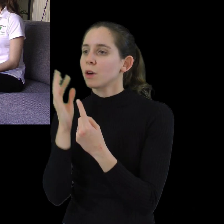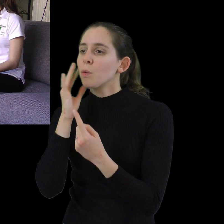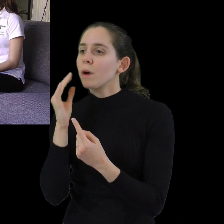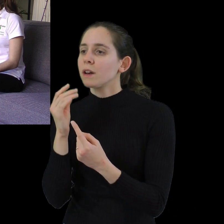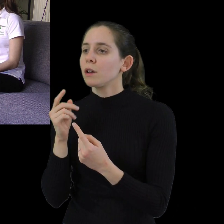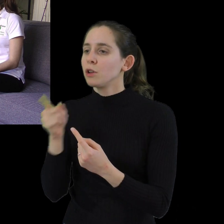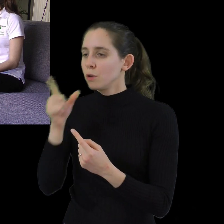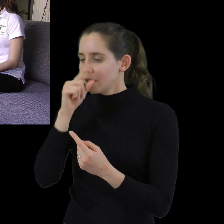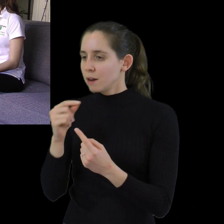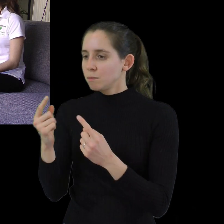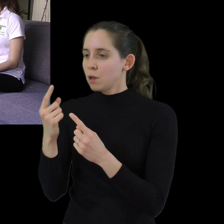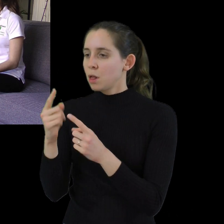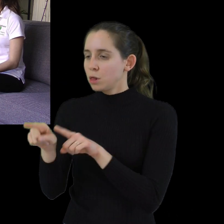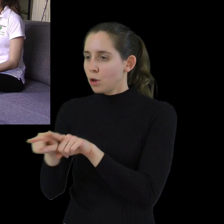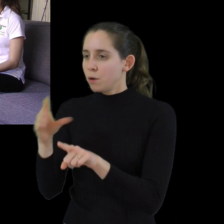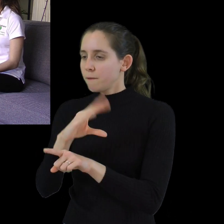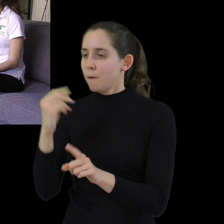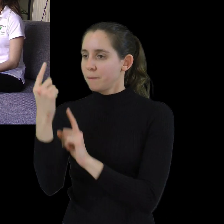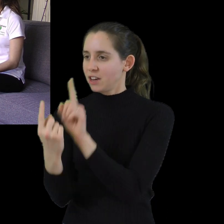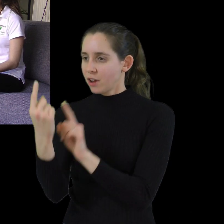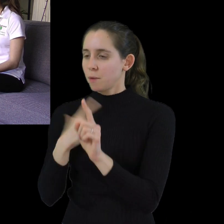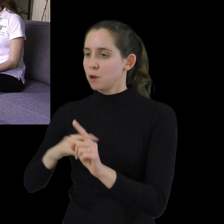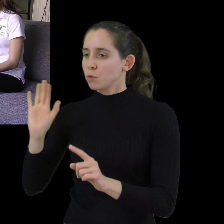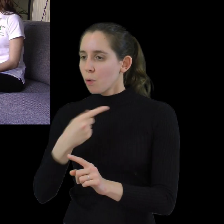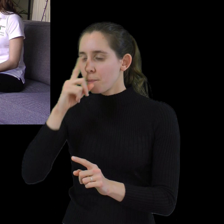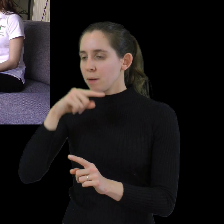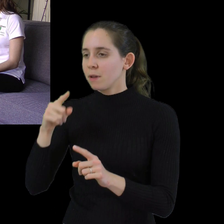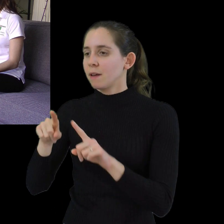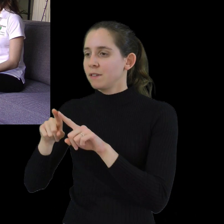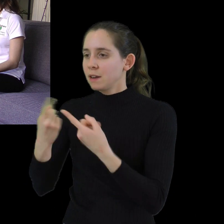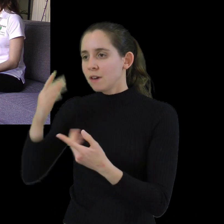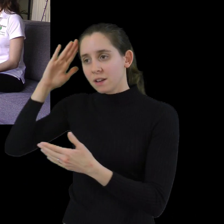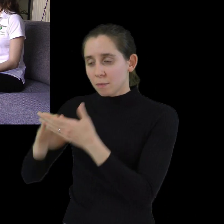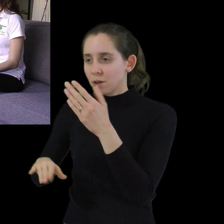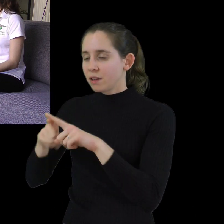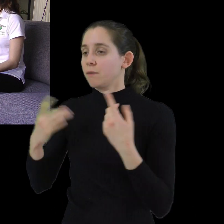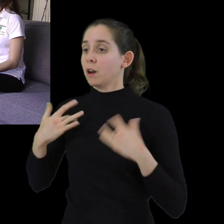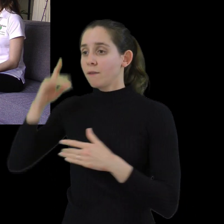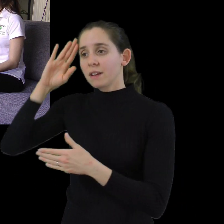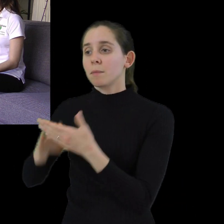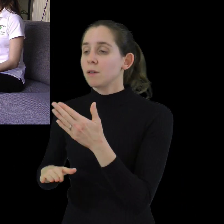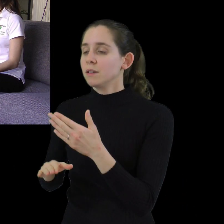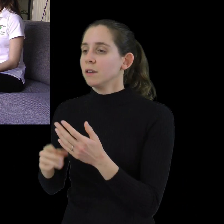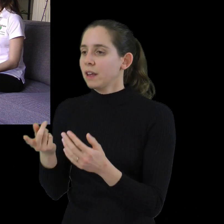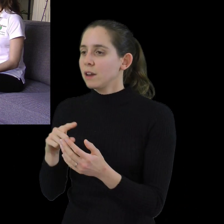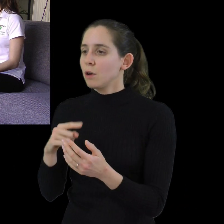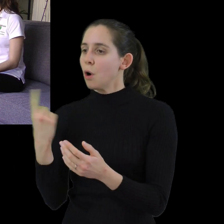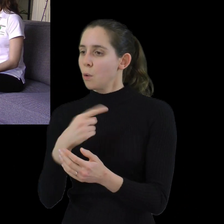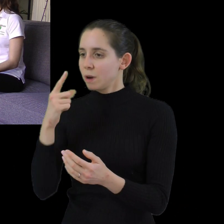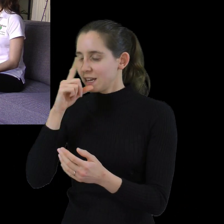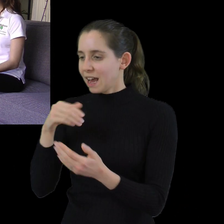you can learn from each other, because everyone has different experiences and different life experiences, and yeah we can all help each other and